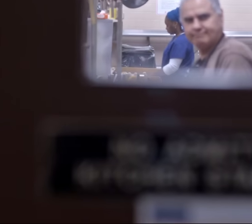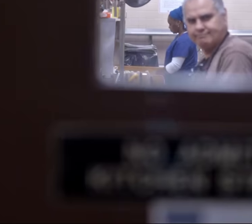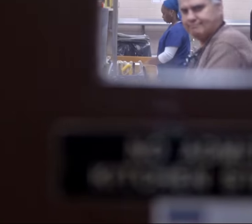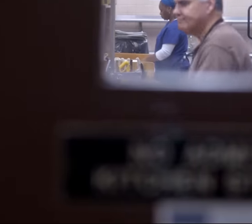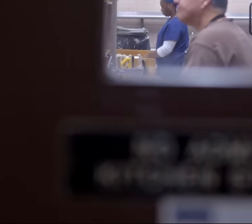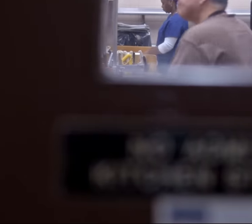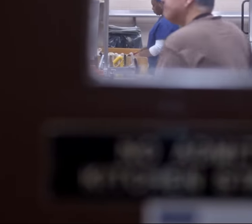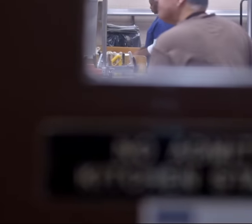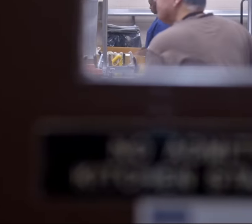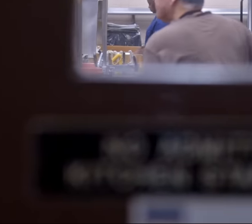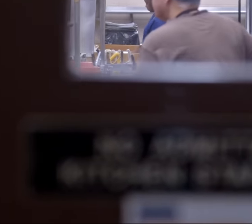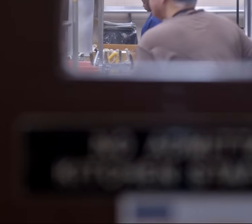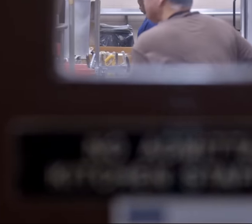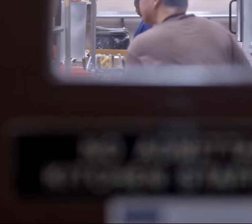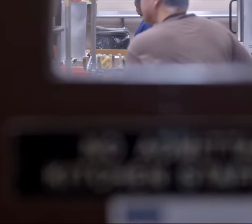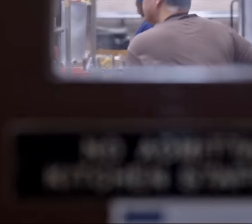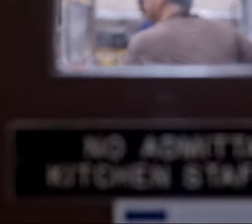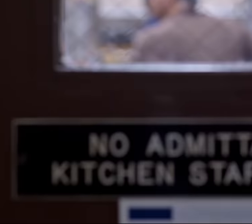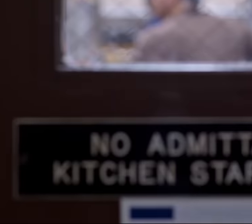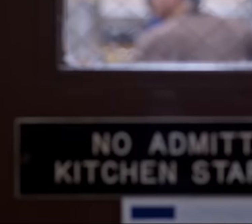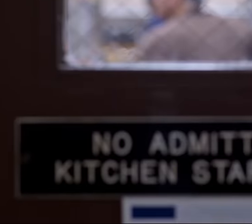I think he might be a good candidate.